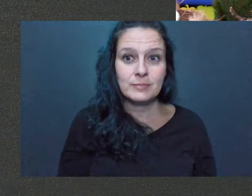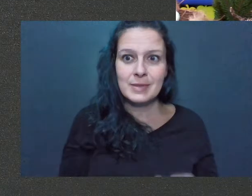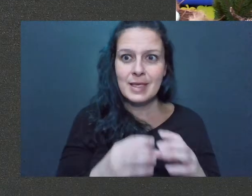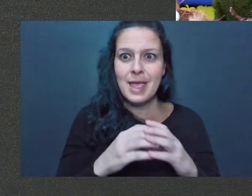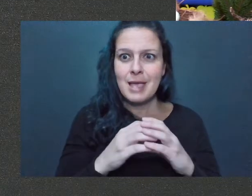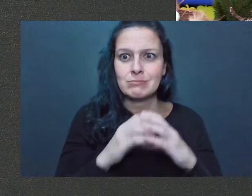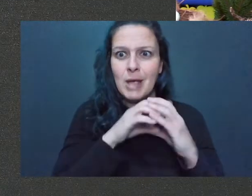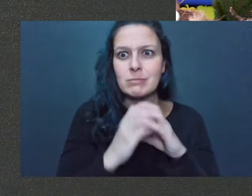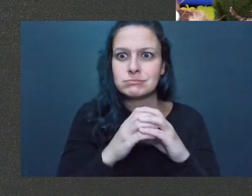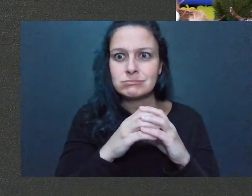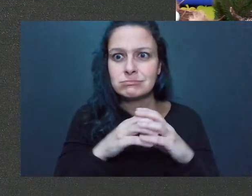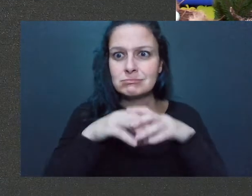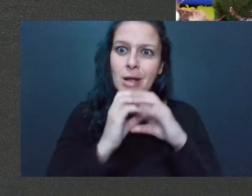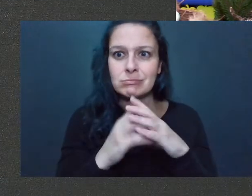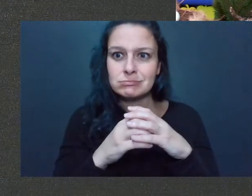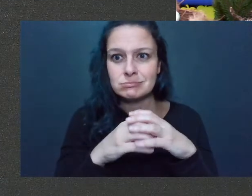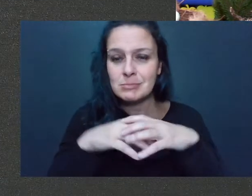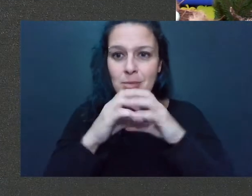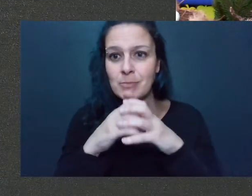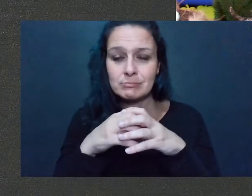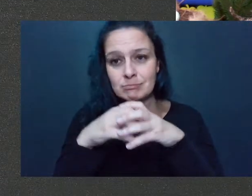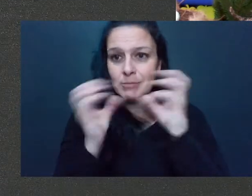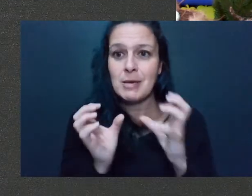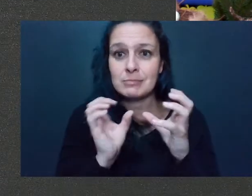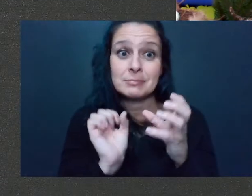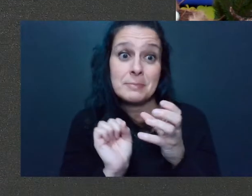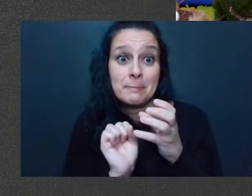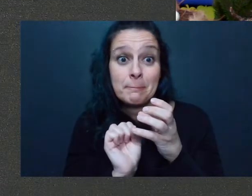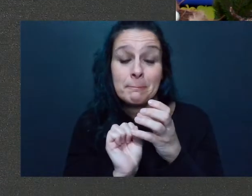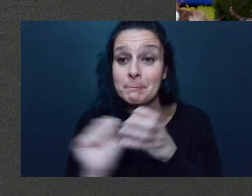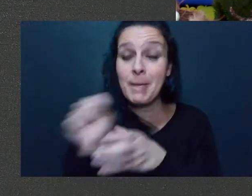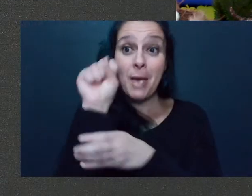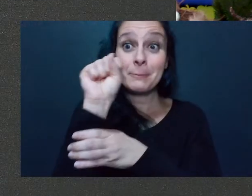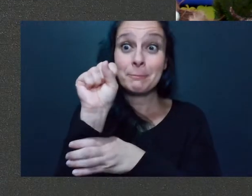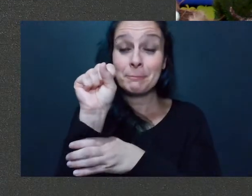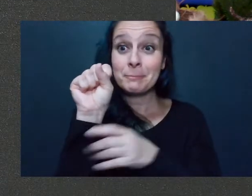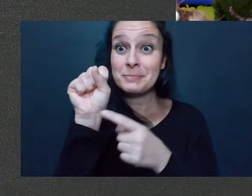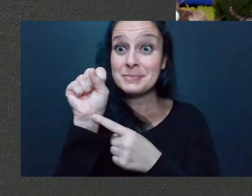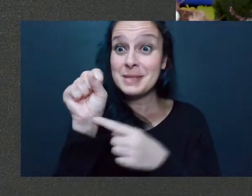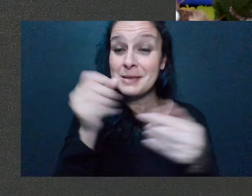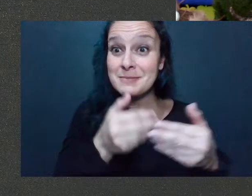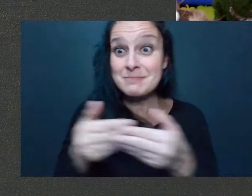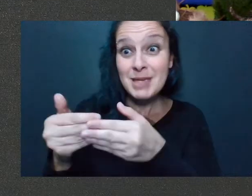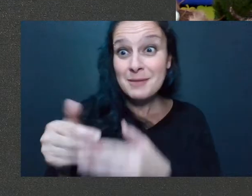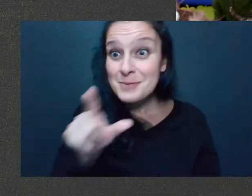The egg jumped. It jumped and jumped and jumped and out came that baby bird.